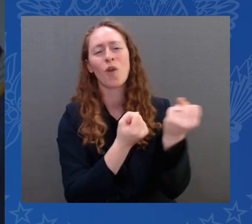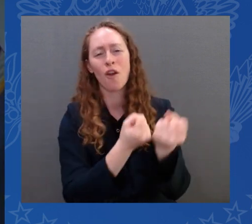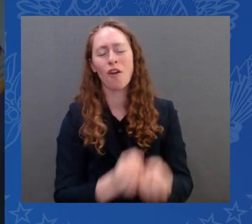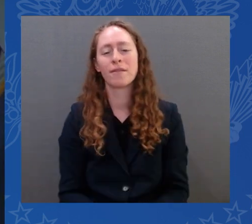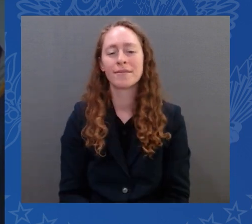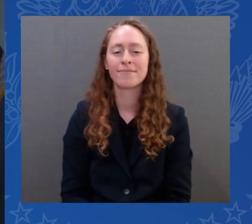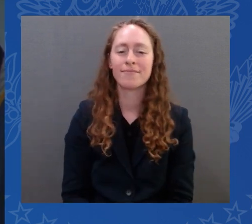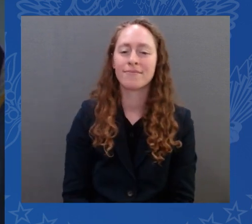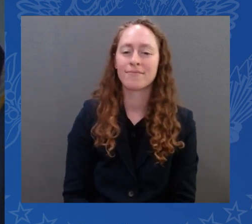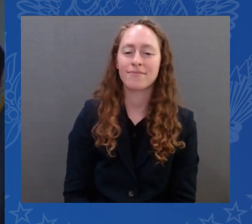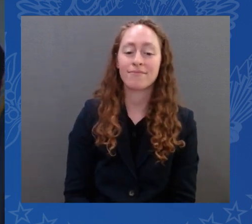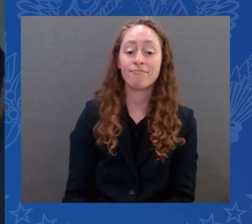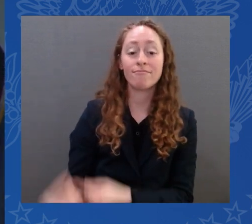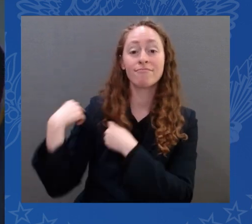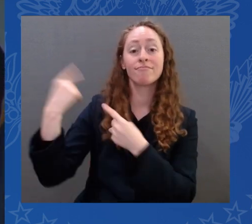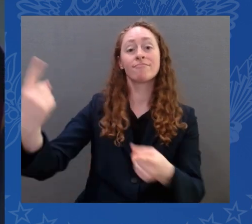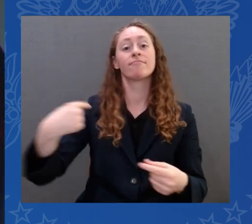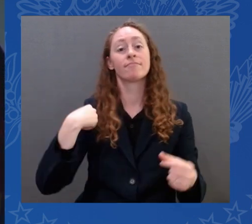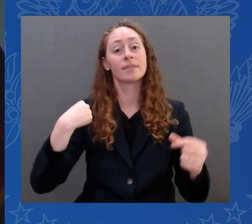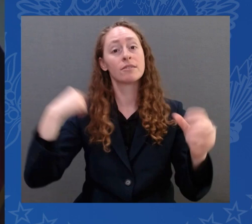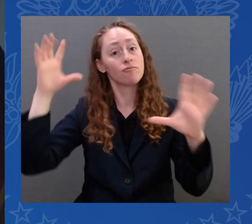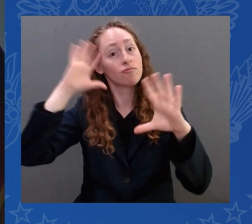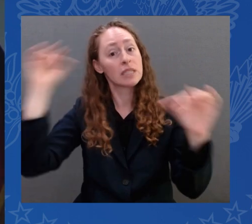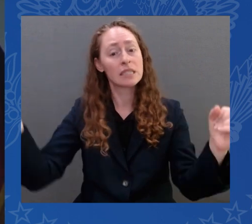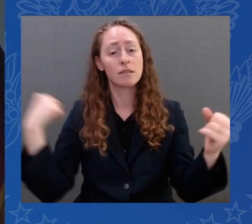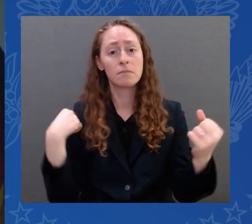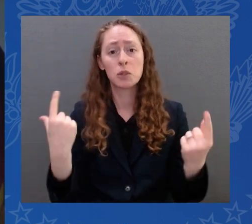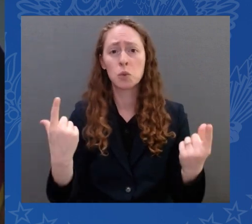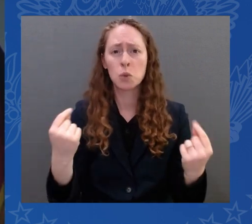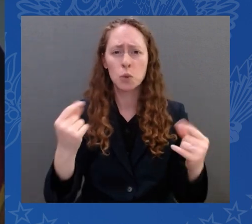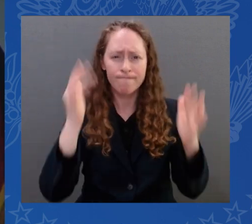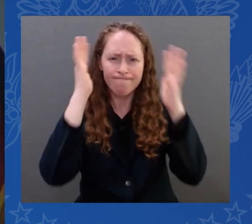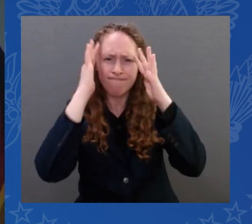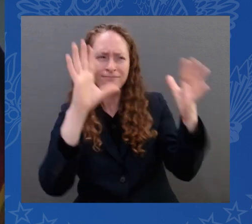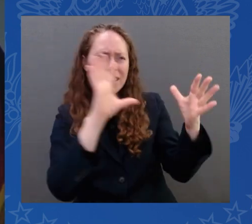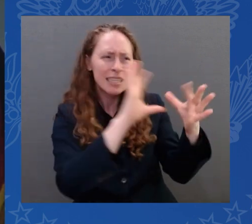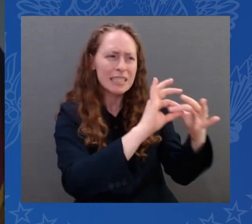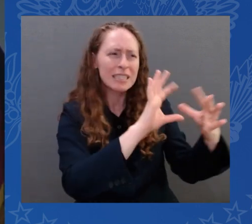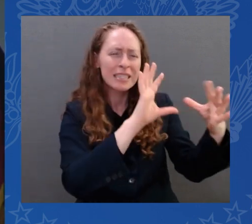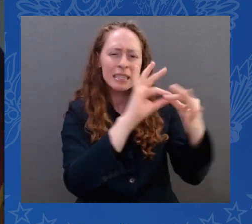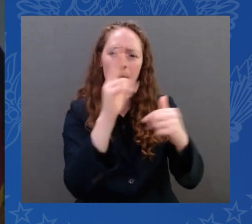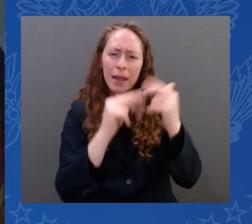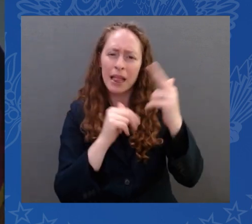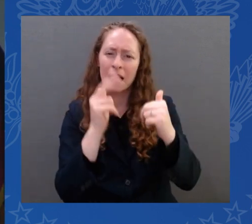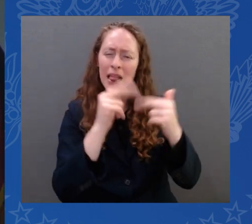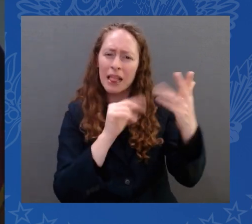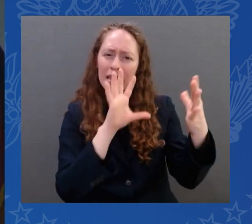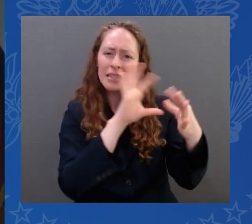Earlier this week, I returned from my first trip as President -- been there before --